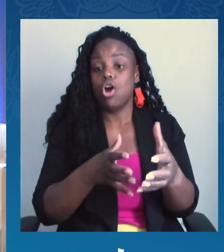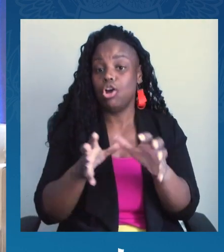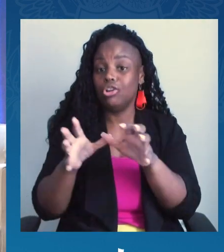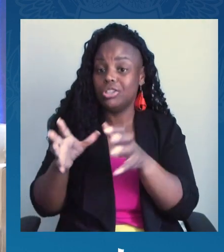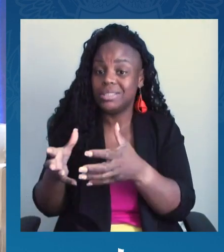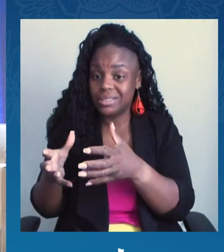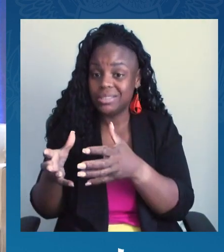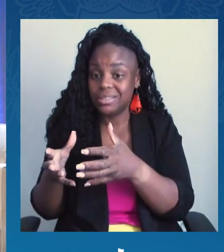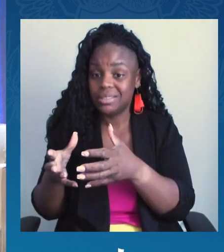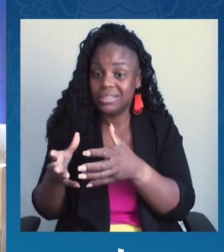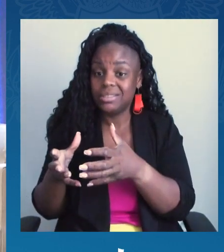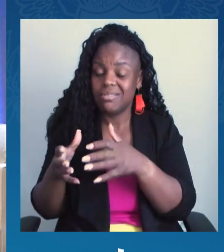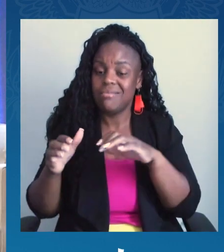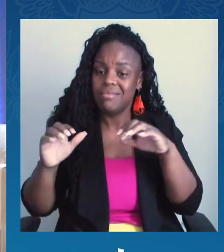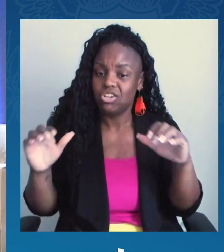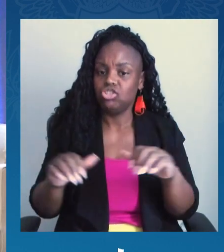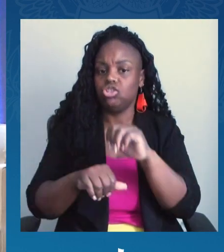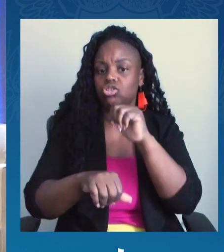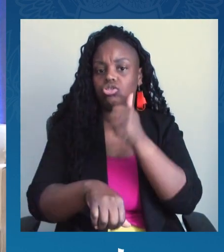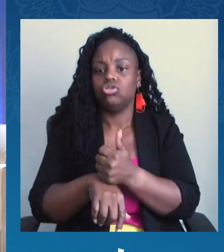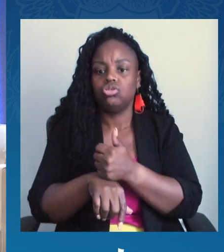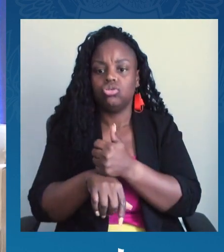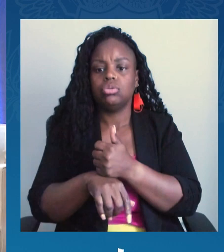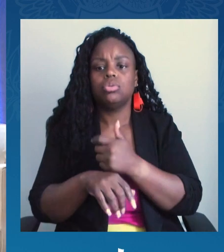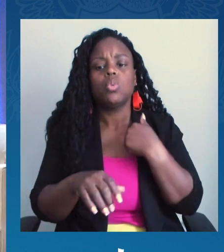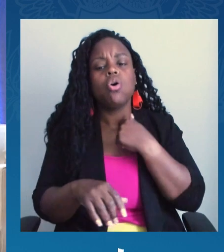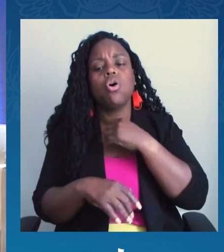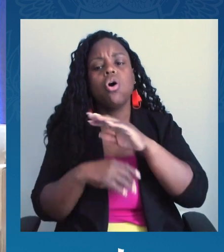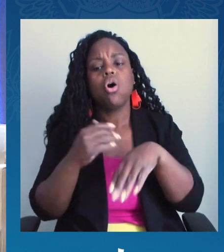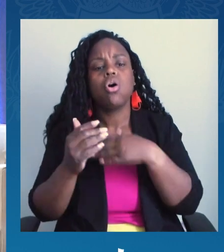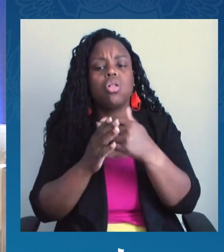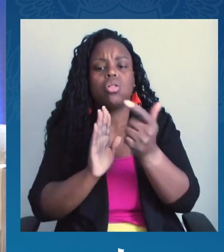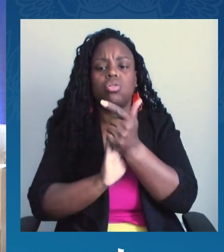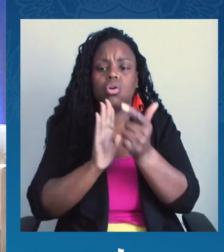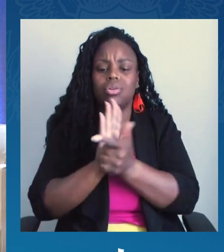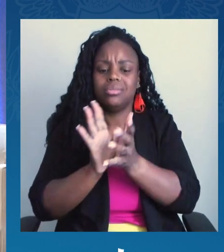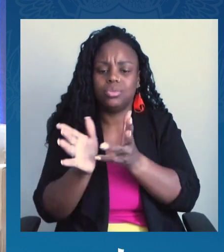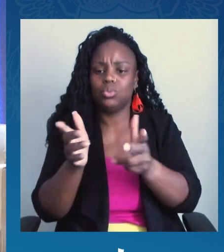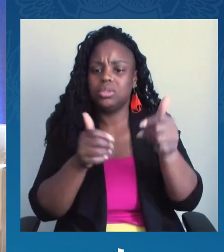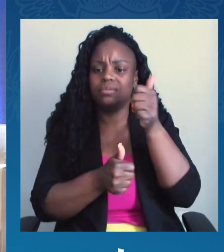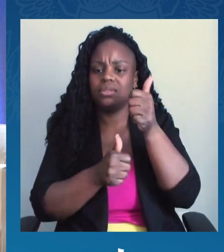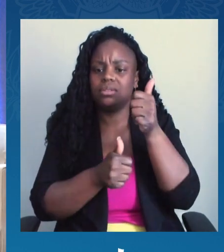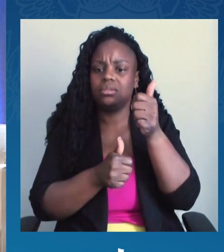The question is, what do all of these laws and executive orders mean practically for cities and mayors